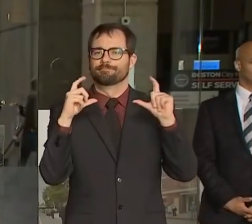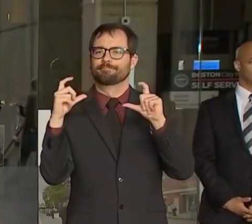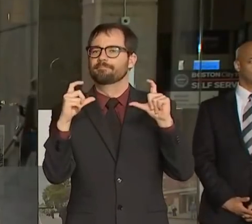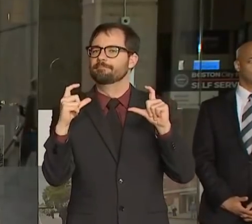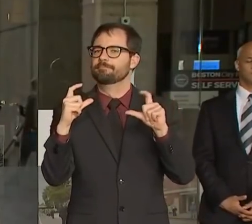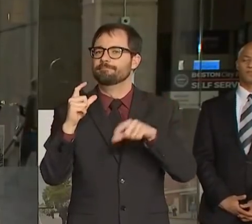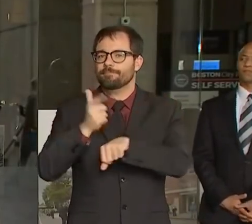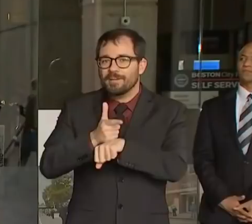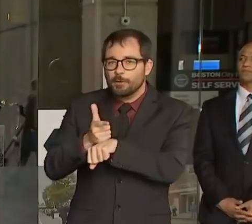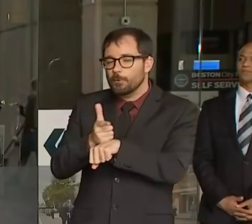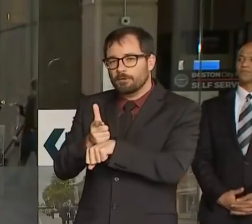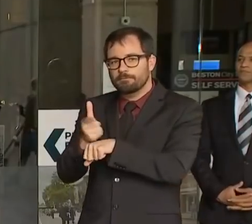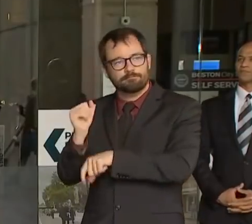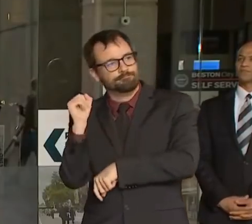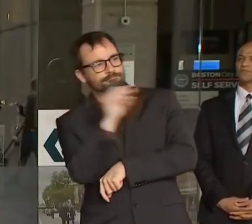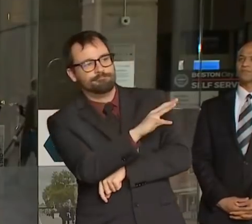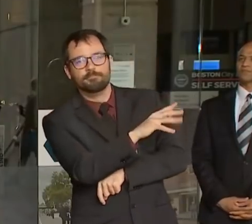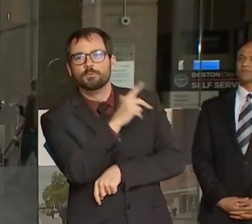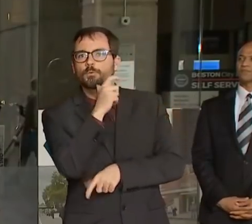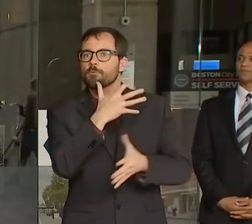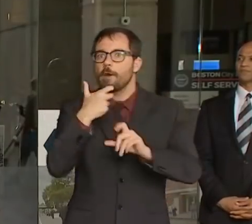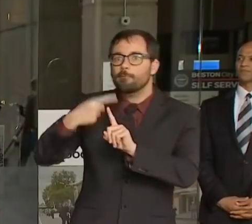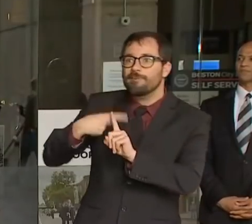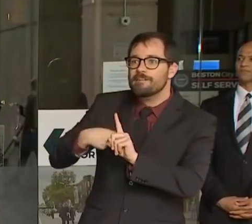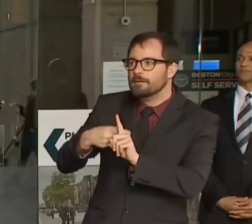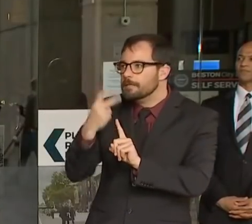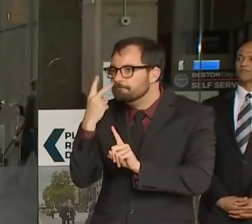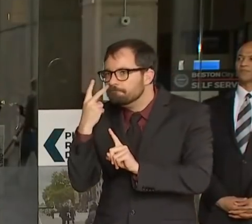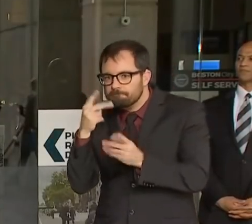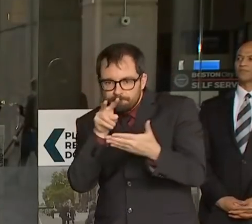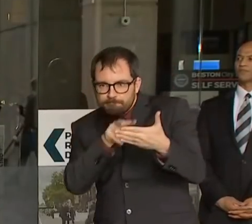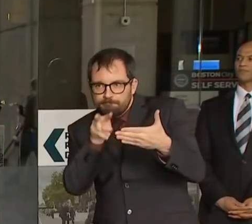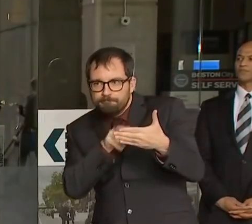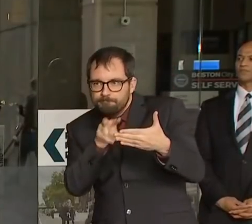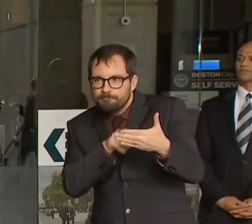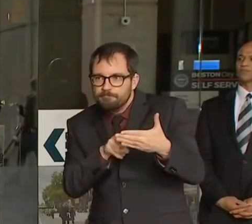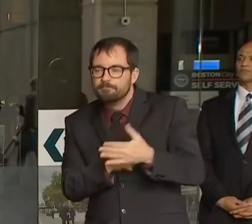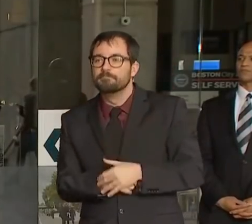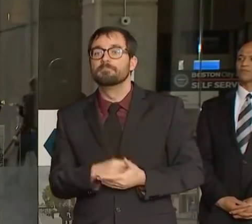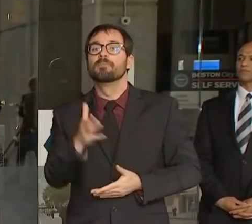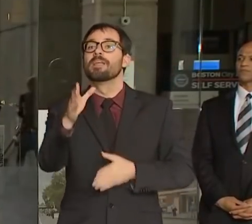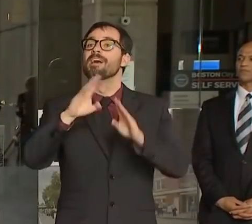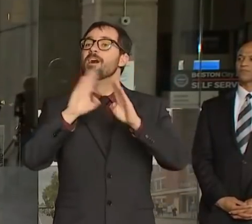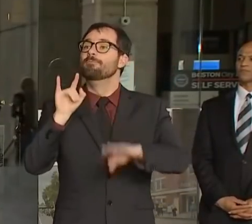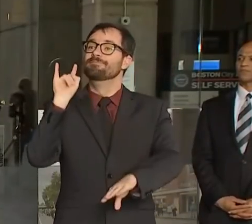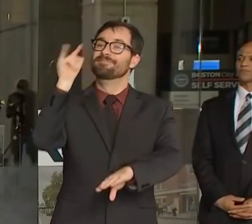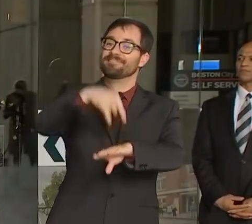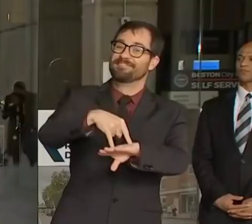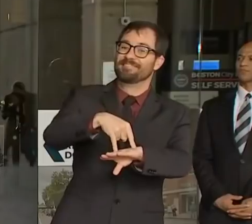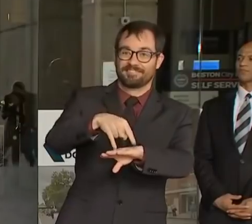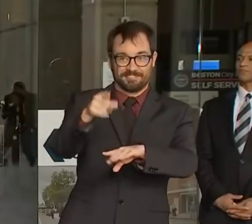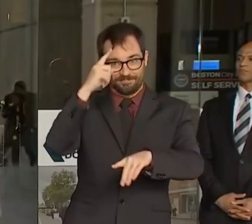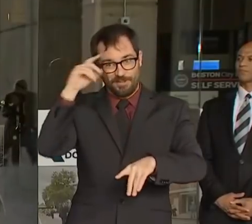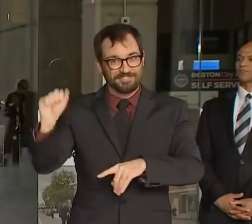VIRUS. WE ARE ASKING PEOPLE TO USE VIDEOS AND PHOTOS. DO NOT HOLD OPEN HOUSES FOR